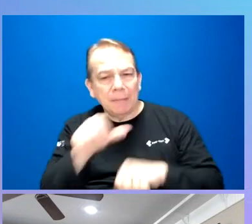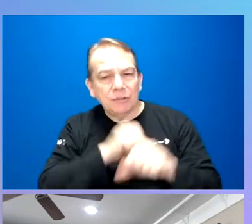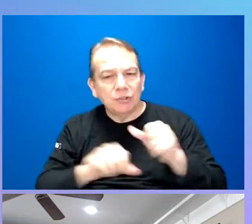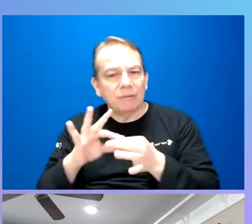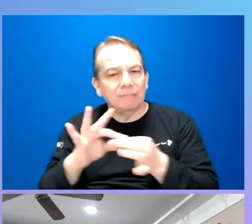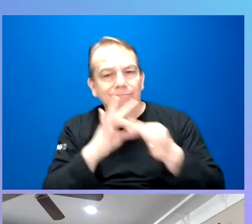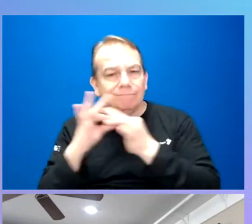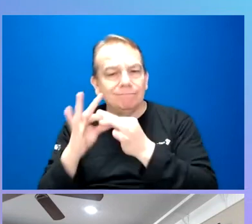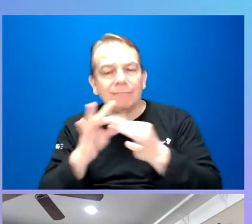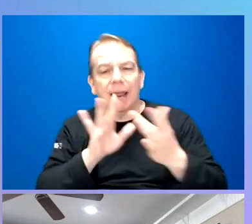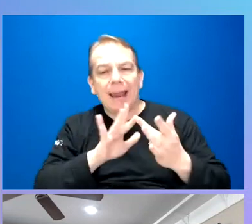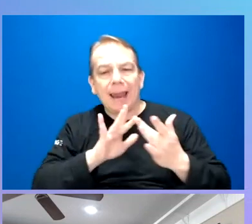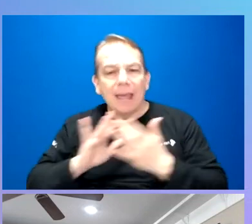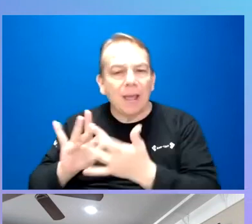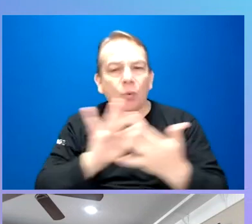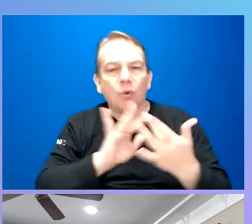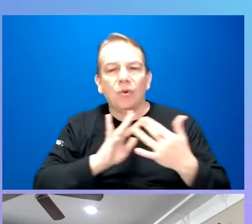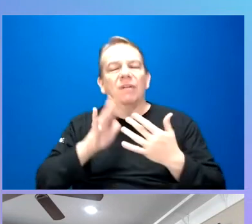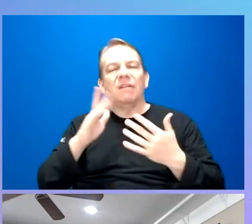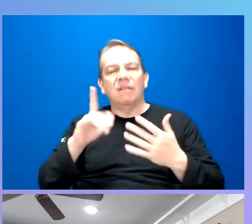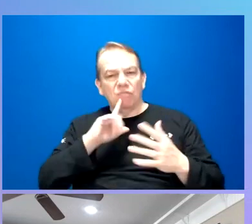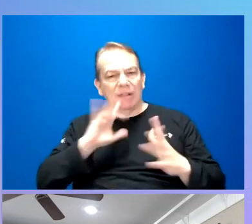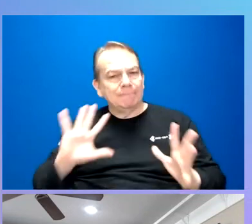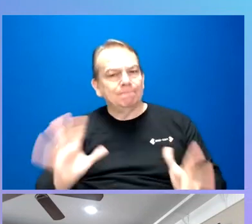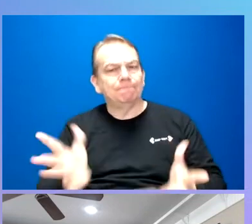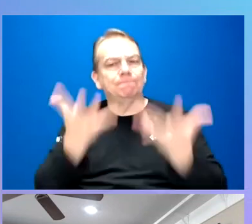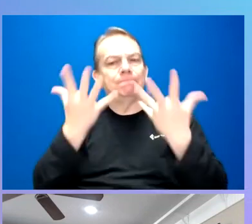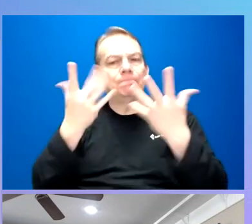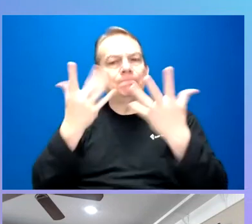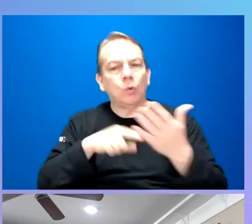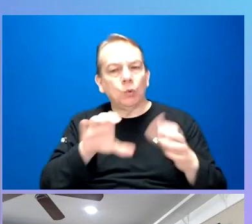what you're trying to do. Um, that one of the things that I